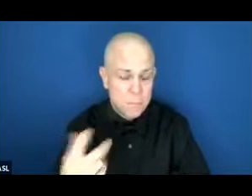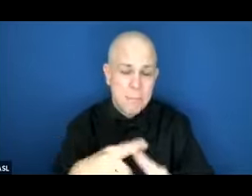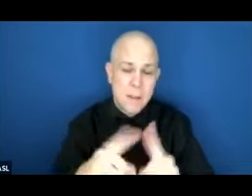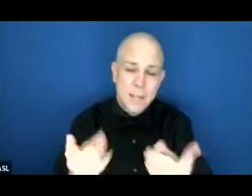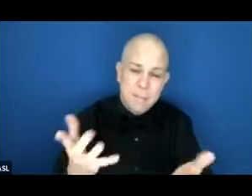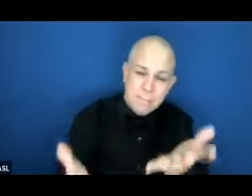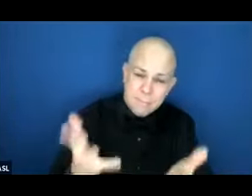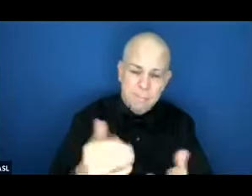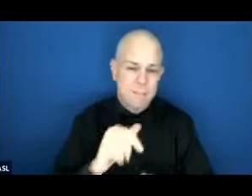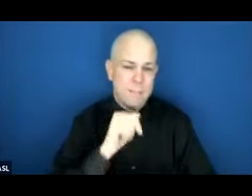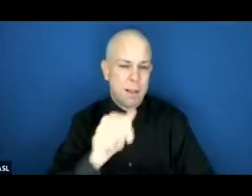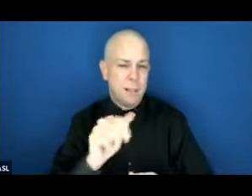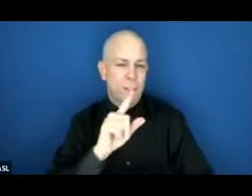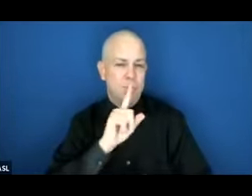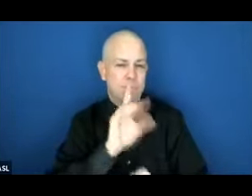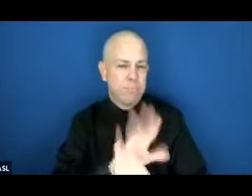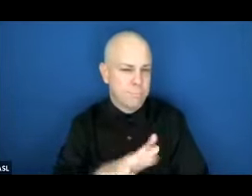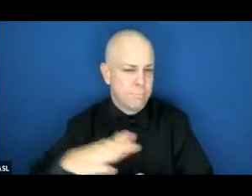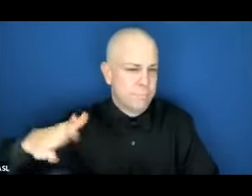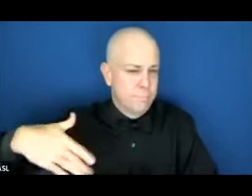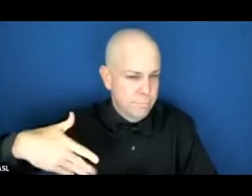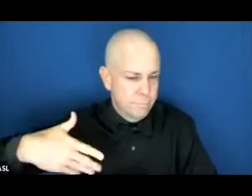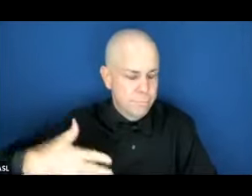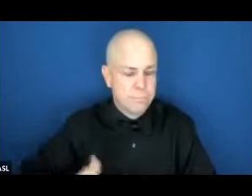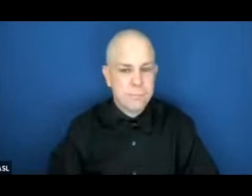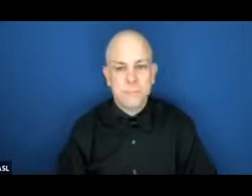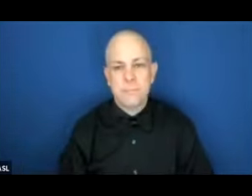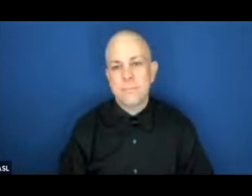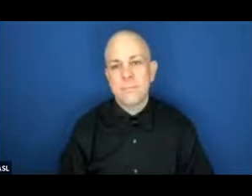event will start to wind down Thursday and then